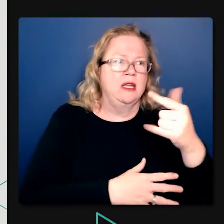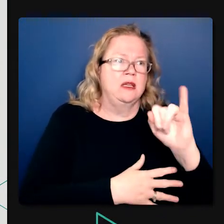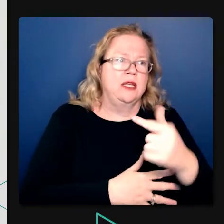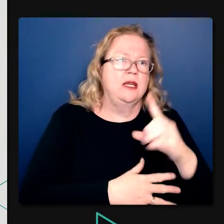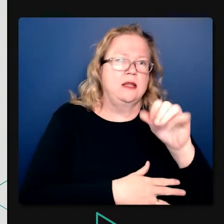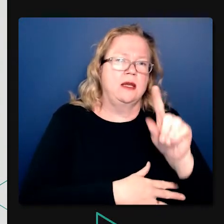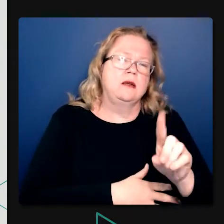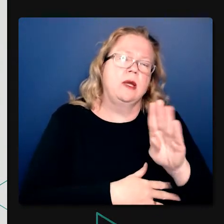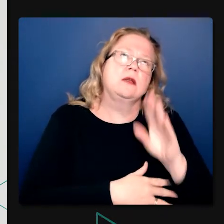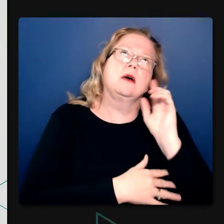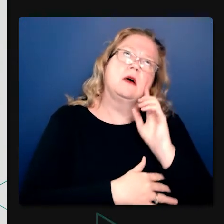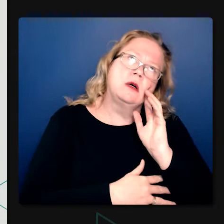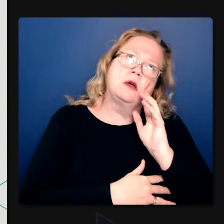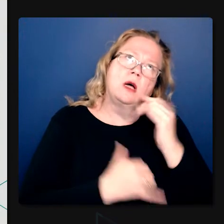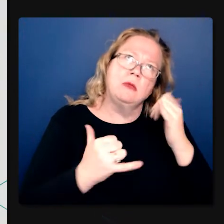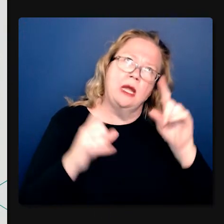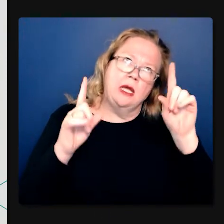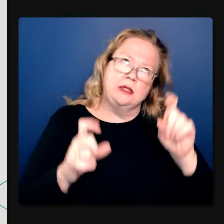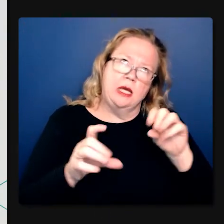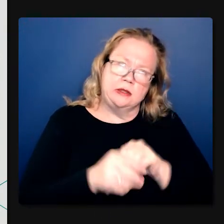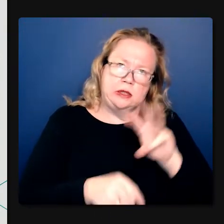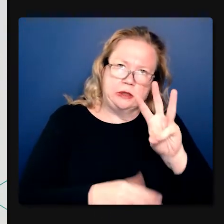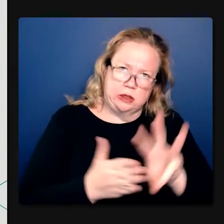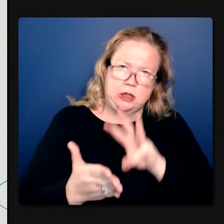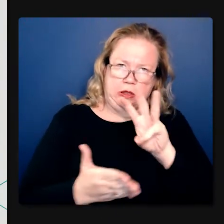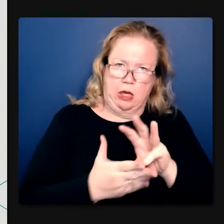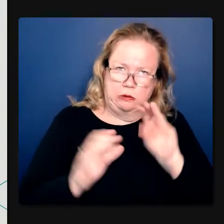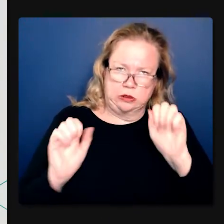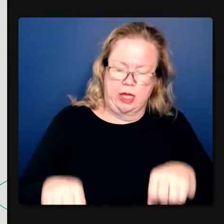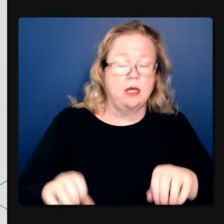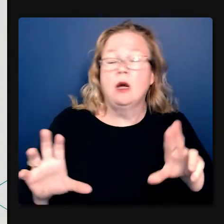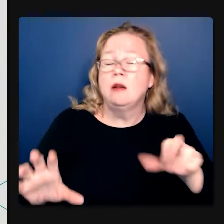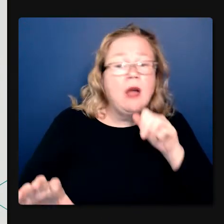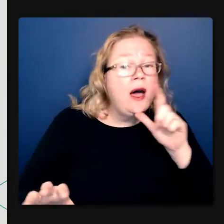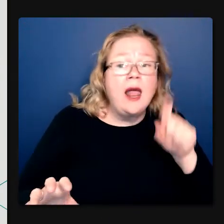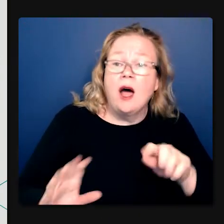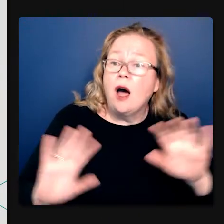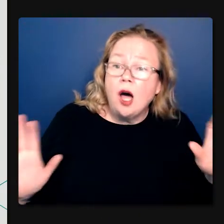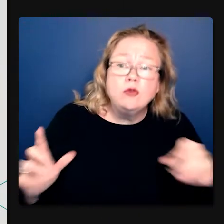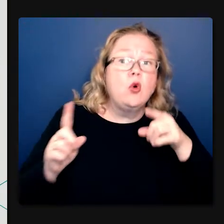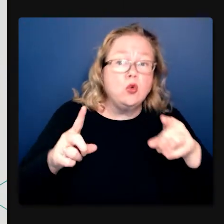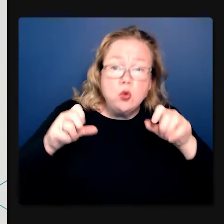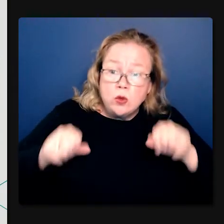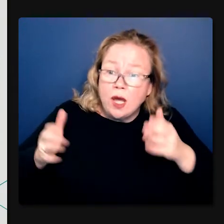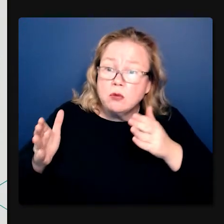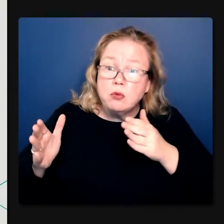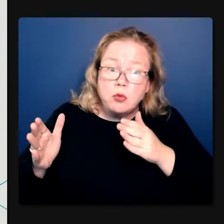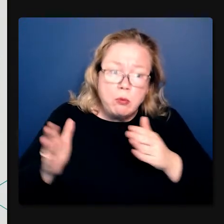"Oh well, we'll do the play test I guess in like, six hours." And it will allow you to prepare